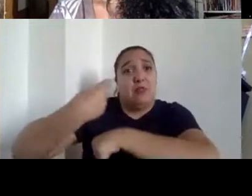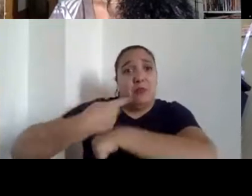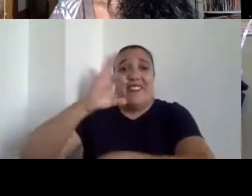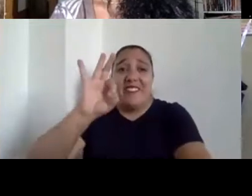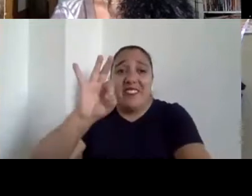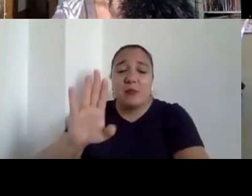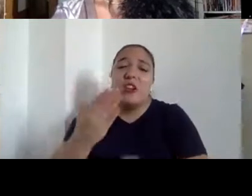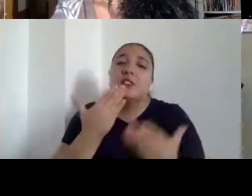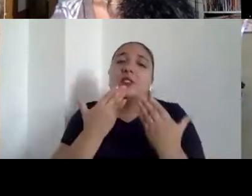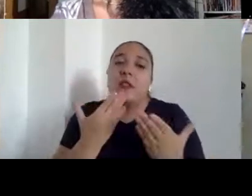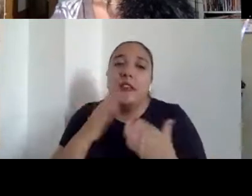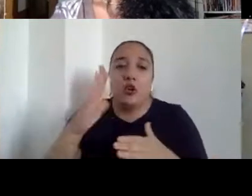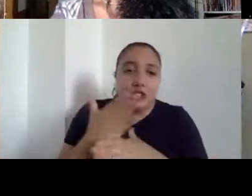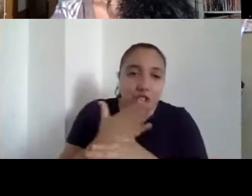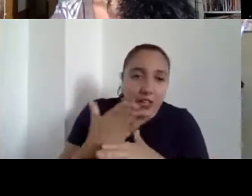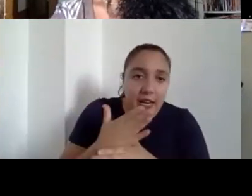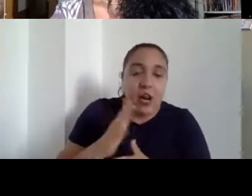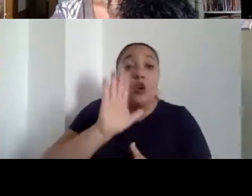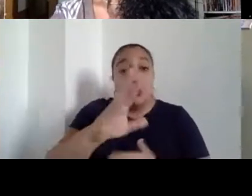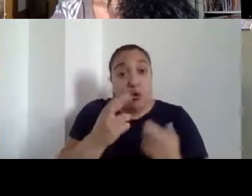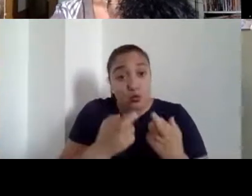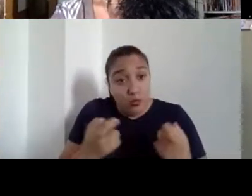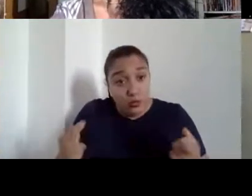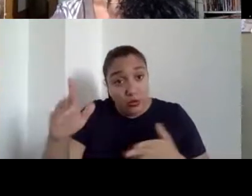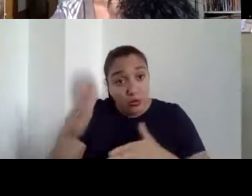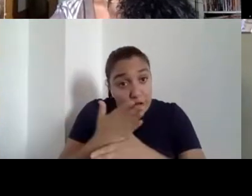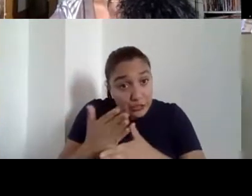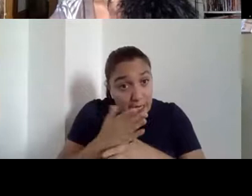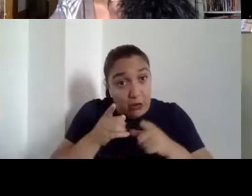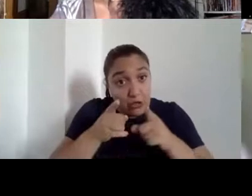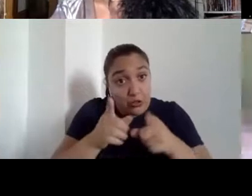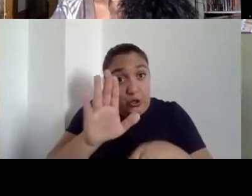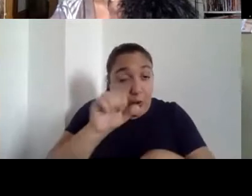all of the resources that you shared with us during your time. If you go back and look